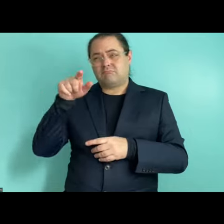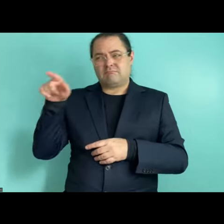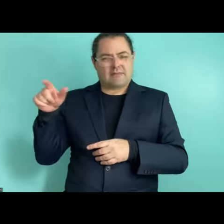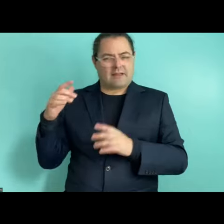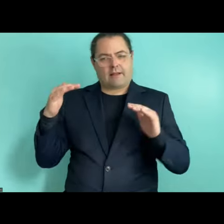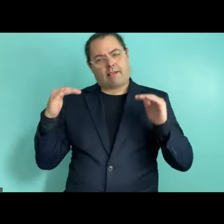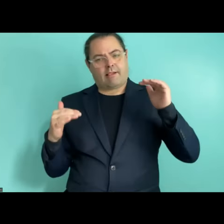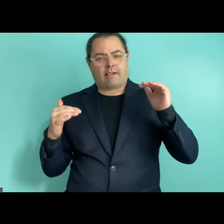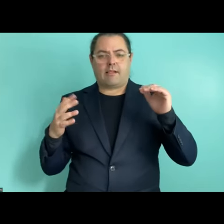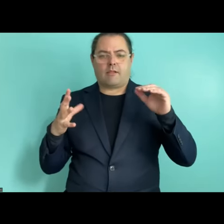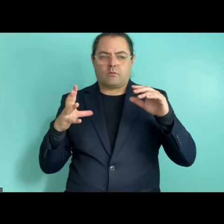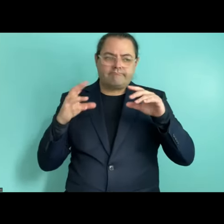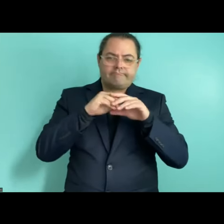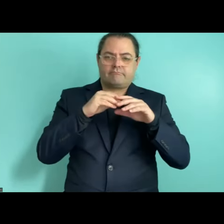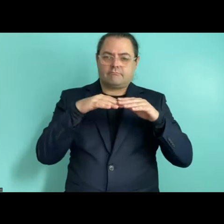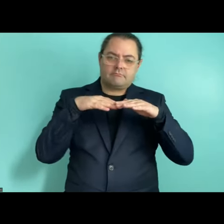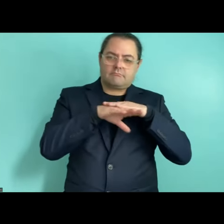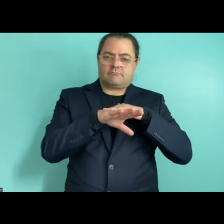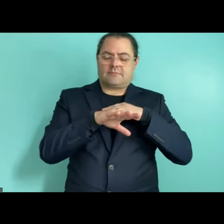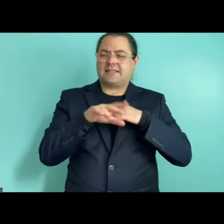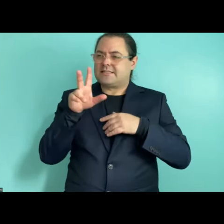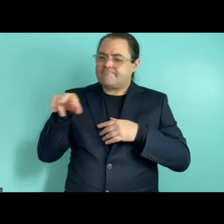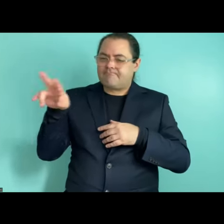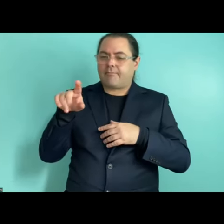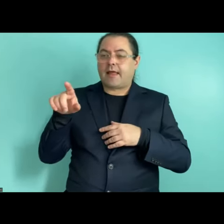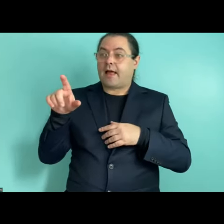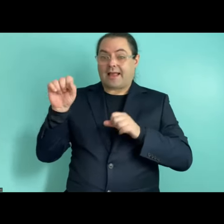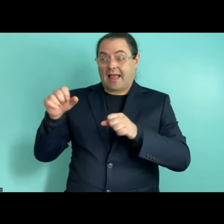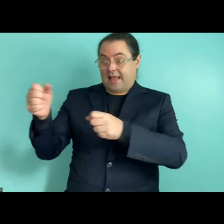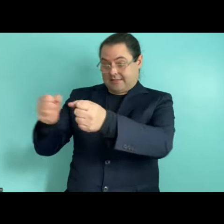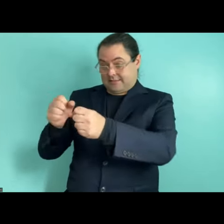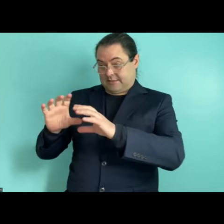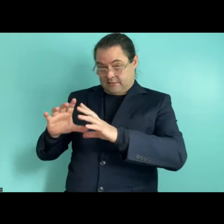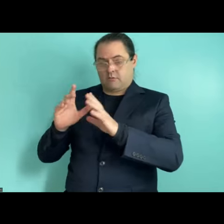and to for them to qualify for this program, they need to meet the following criteria one